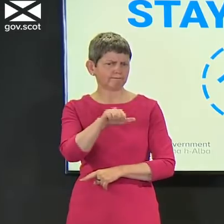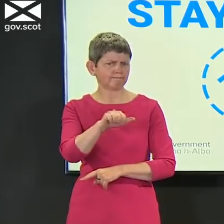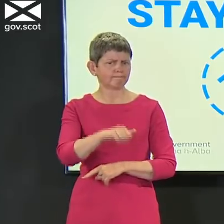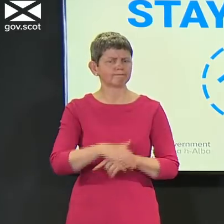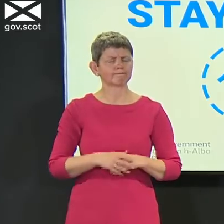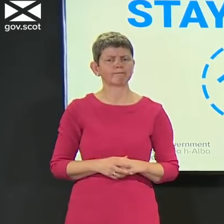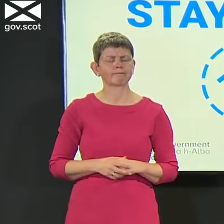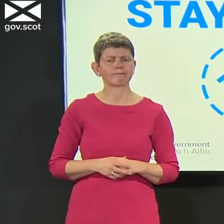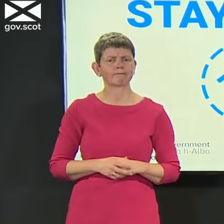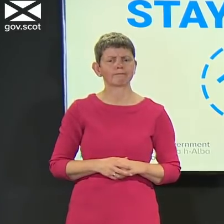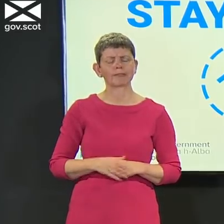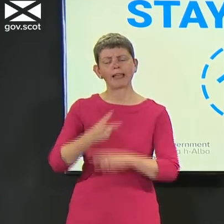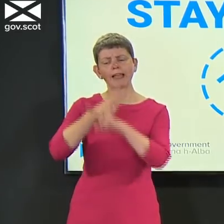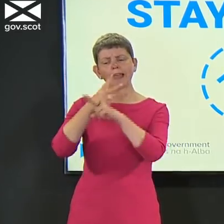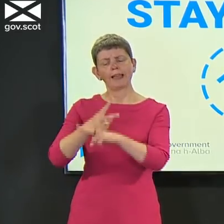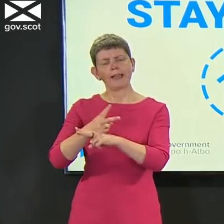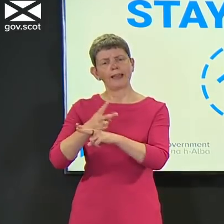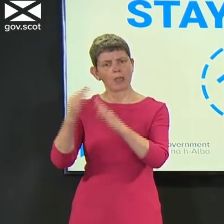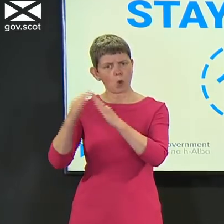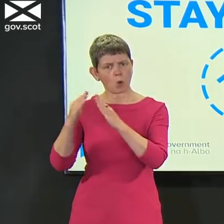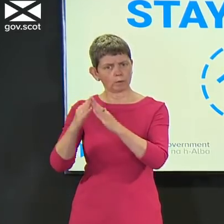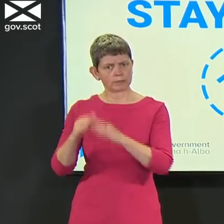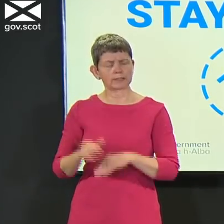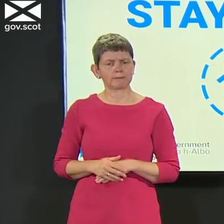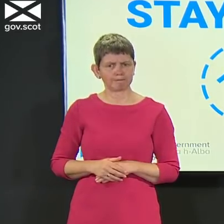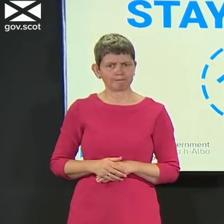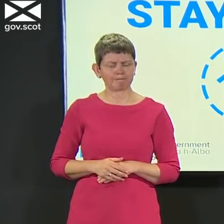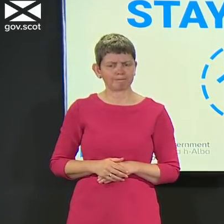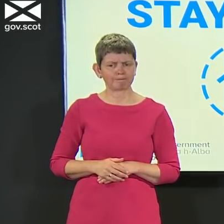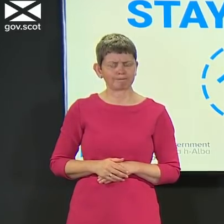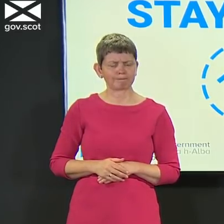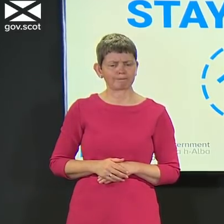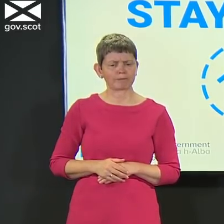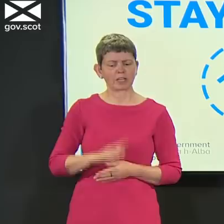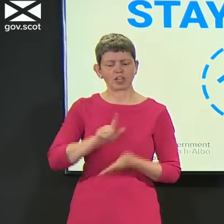homes and you know gene on Friday was doing what I've always tried to do not do what politicians